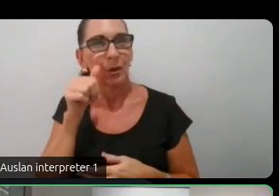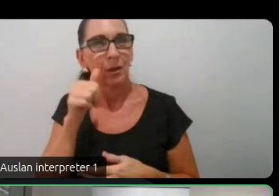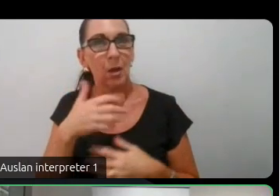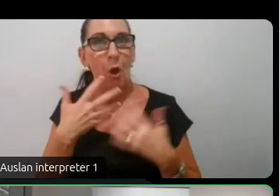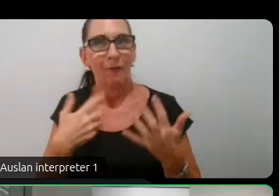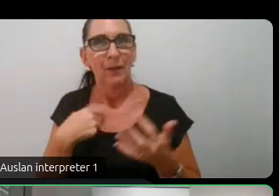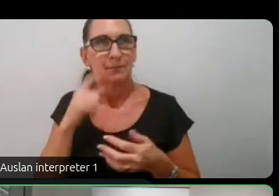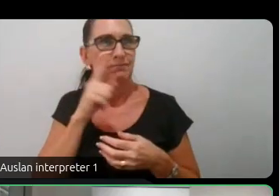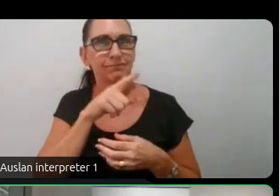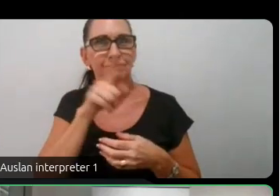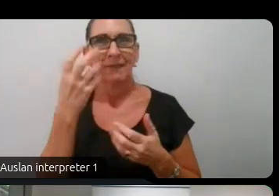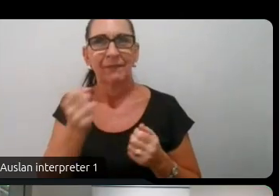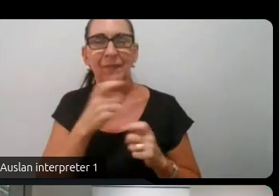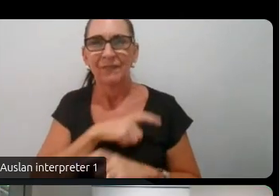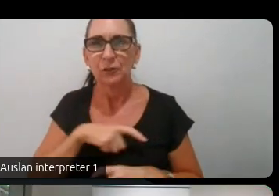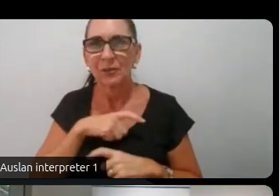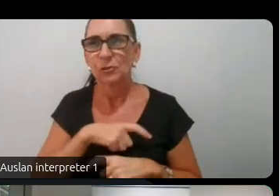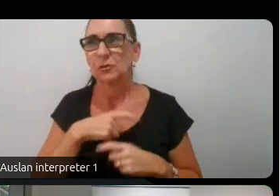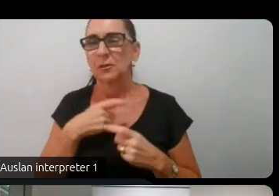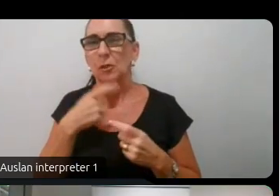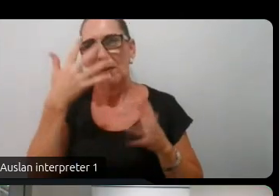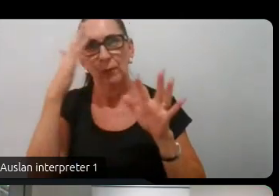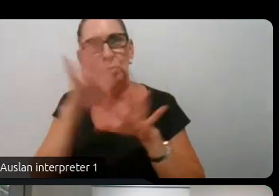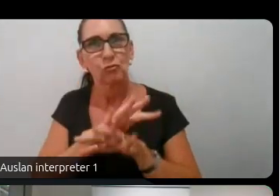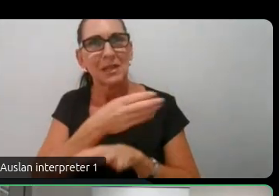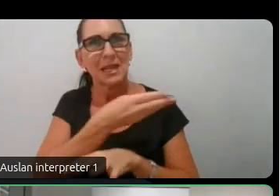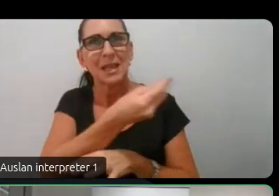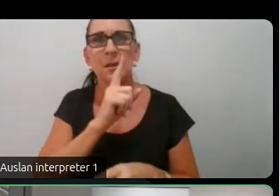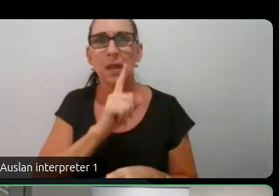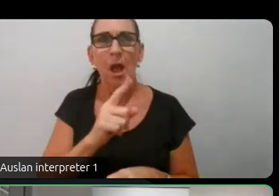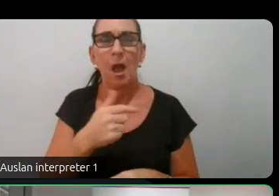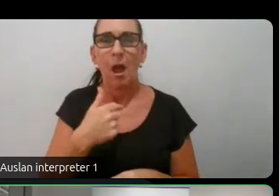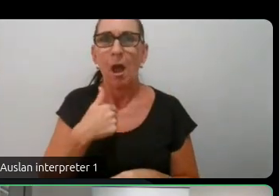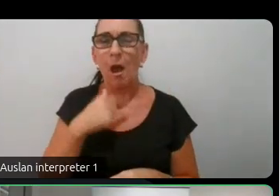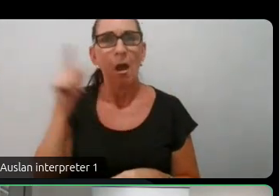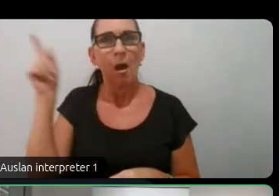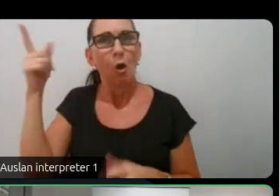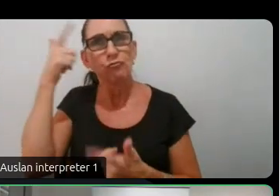frustration from participants who are saying, "But I've been recommended this." Um, and it's like, I